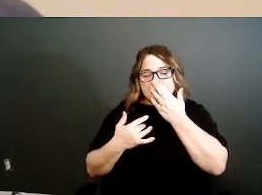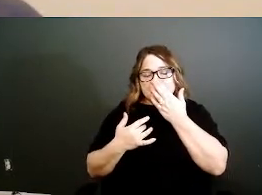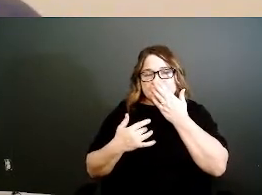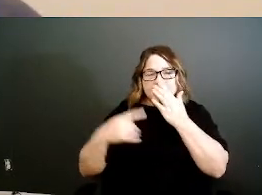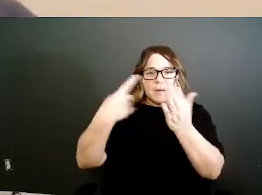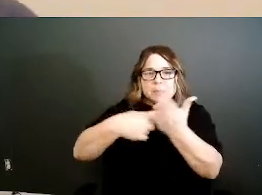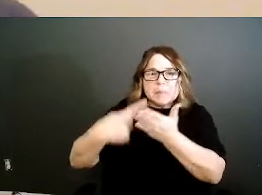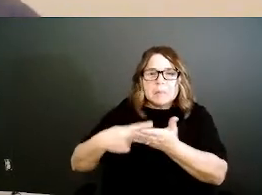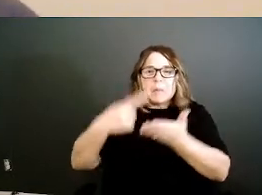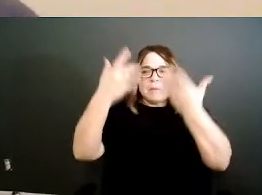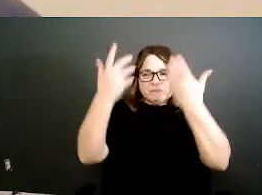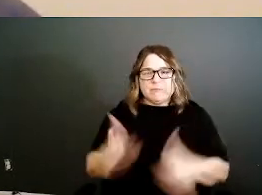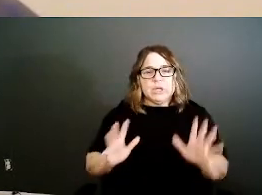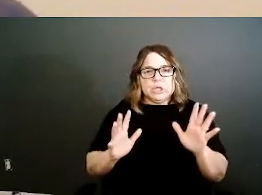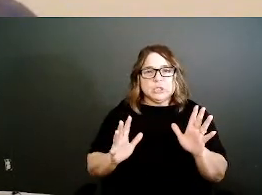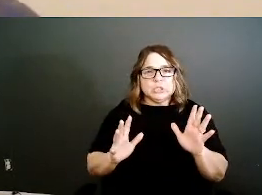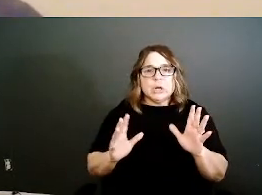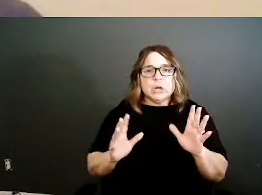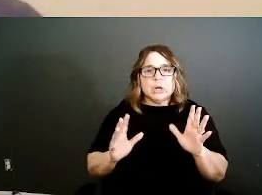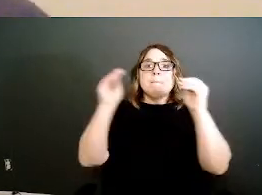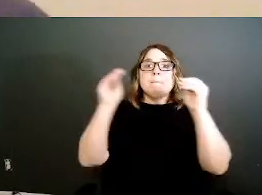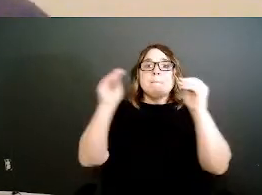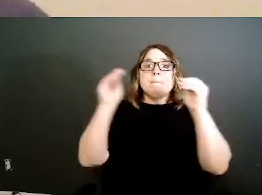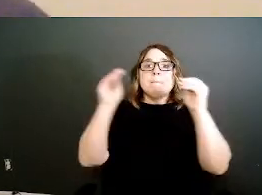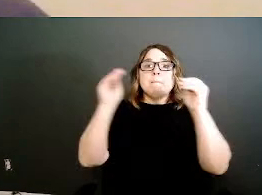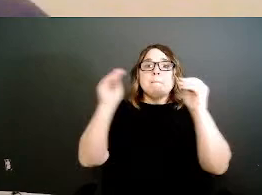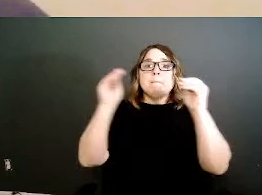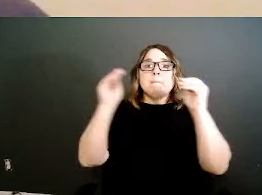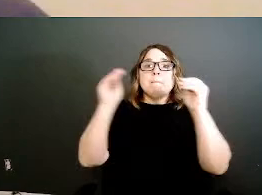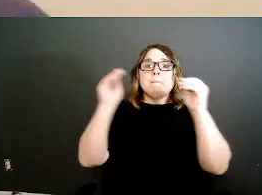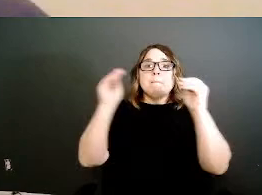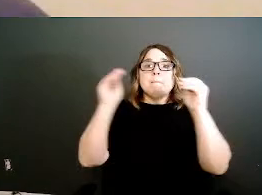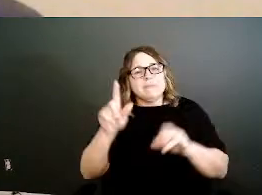THAT CHANGE COULD HAPPEN SOMEHOW WITHOUT CHANGE. MILLIONS OF DOLLARS WERE SPENT TO CONVINCE THE PUBLIC